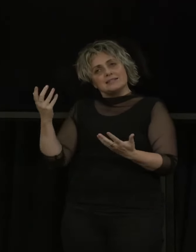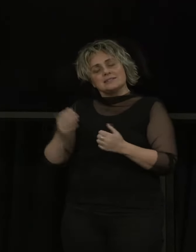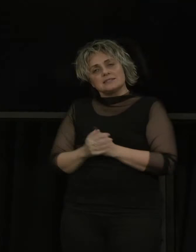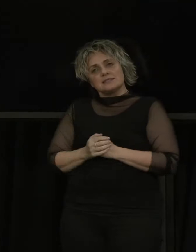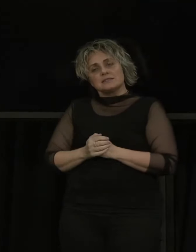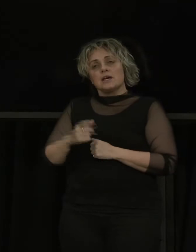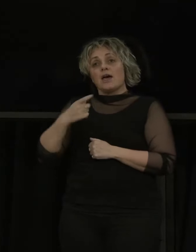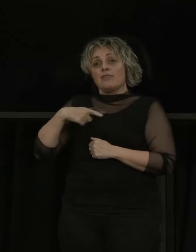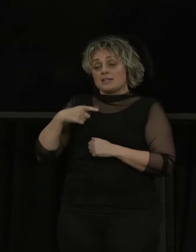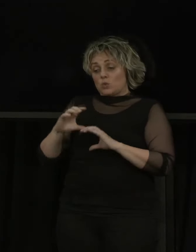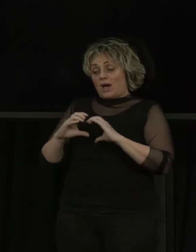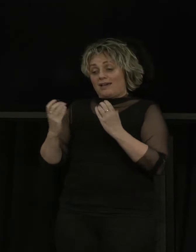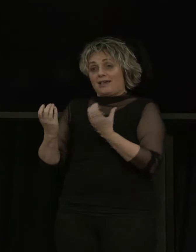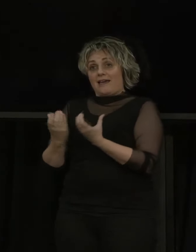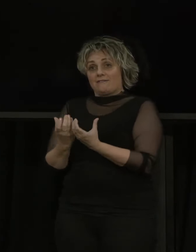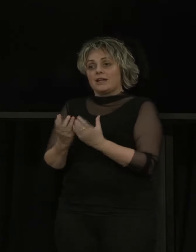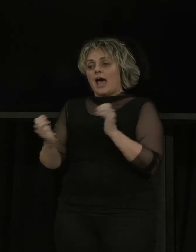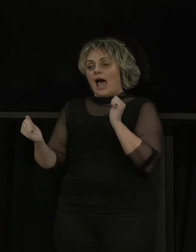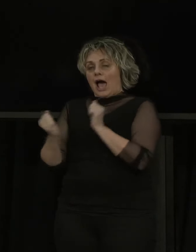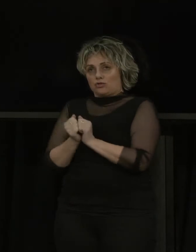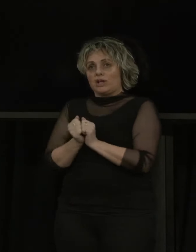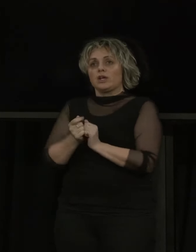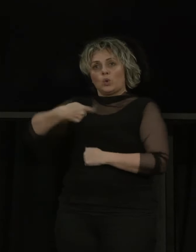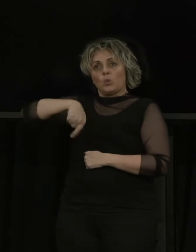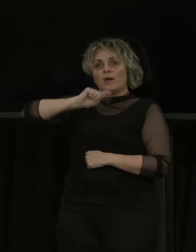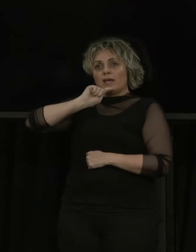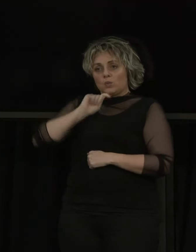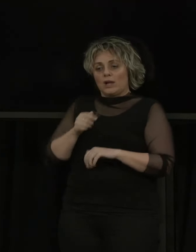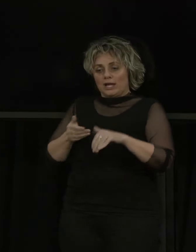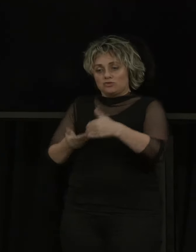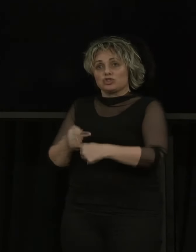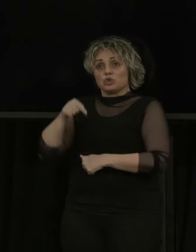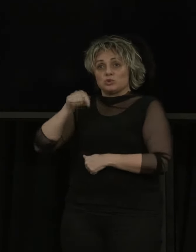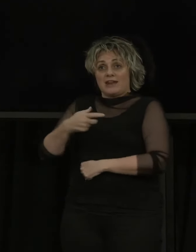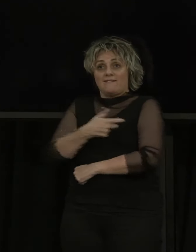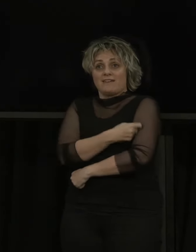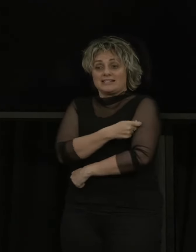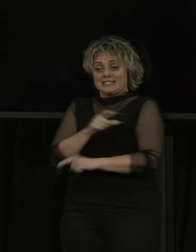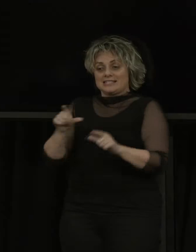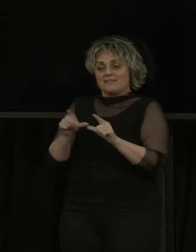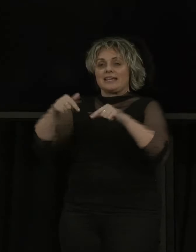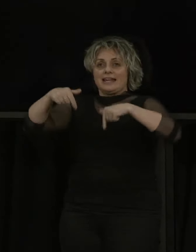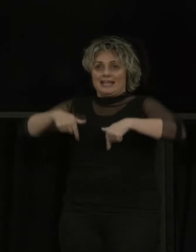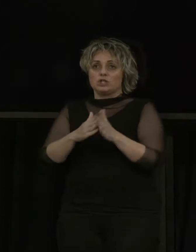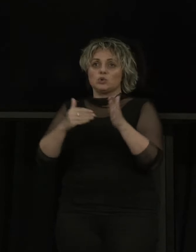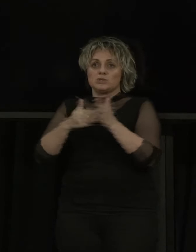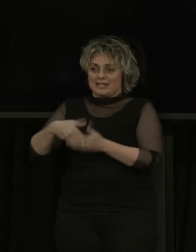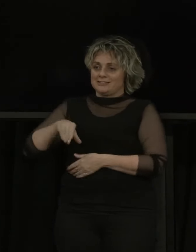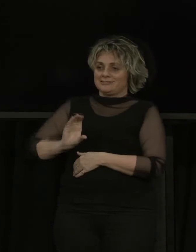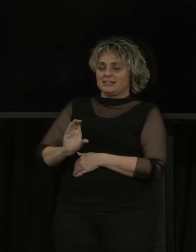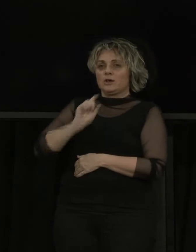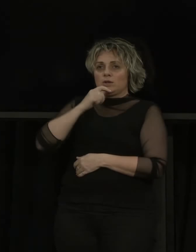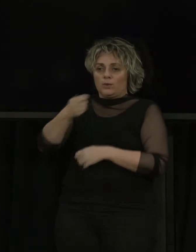These are now common overseas and they make sense.